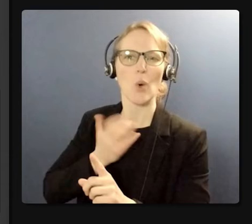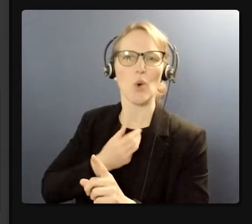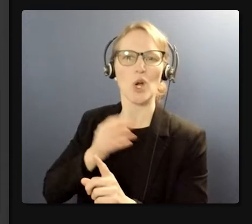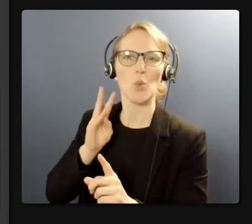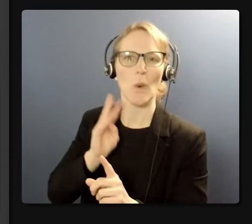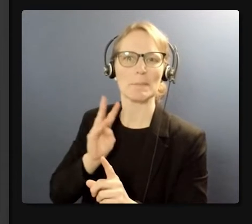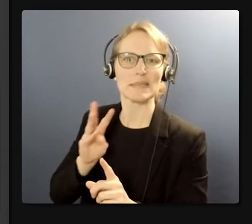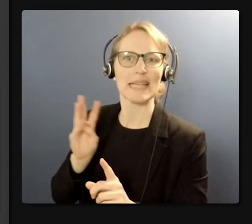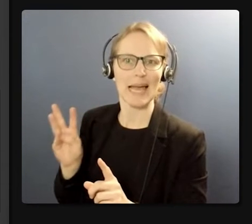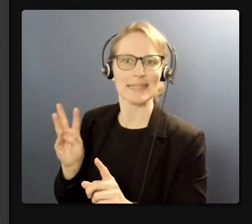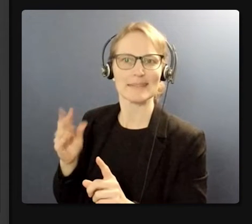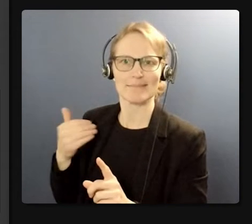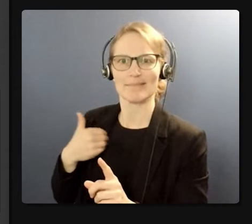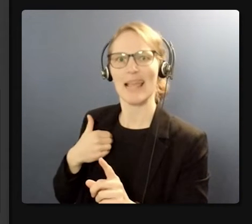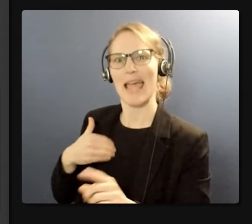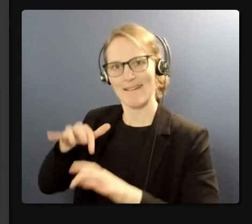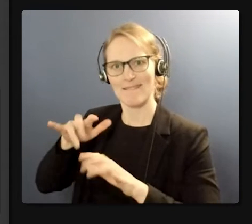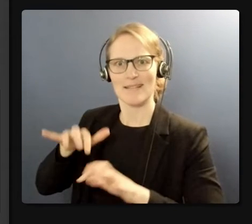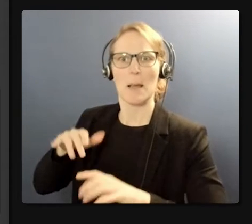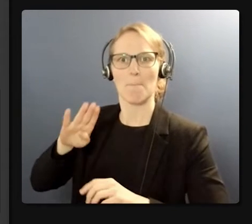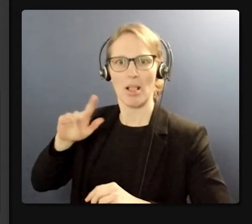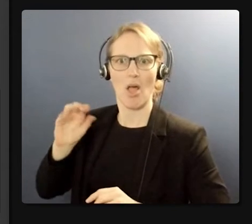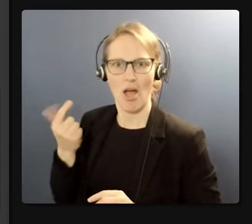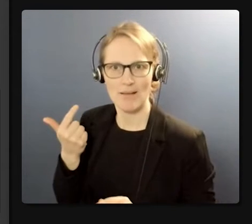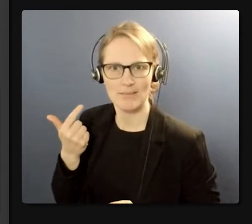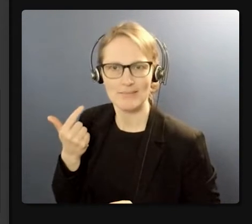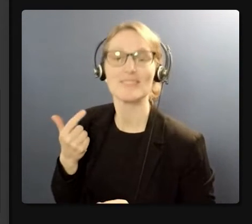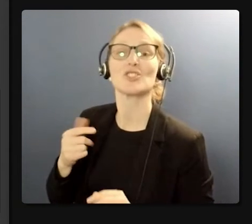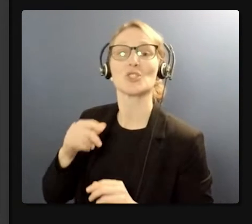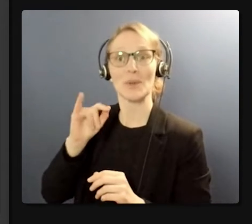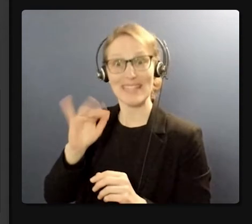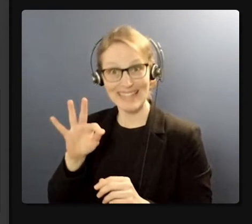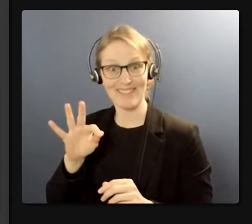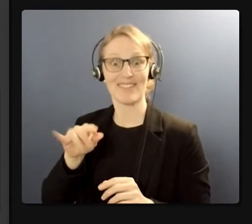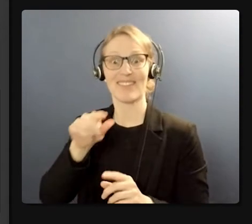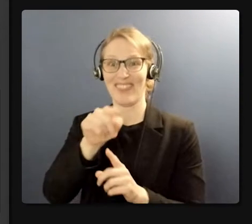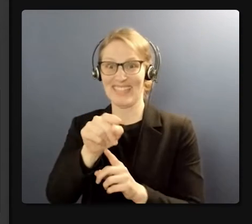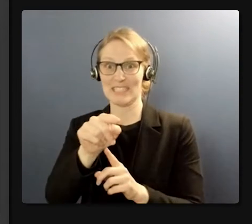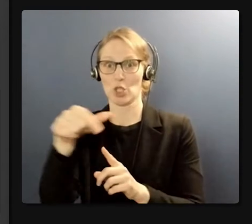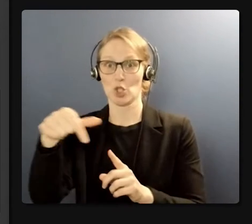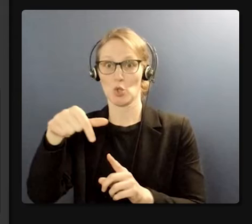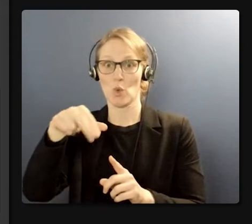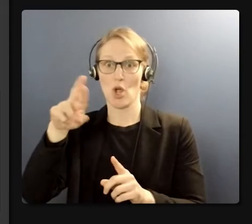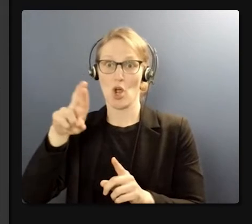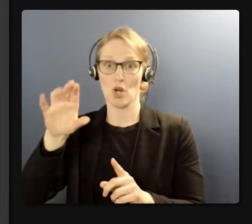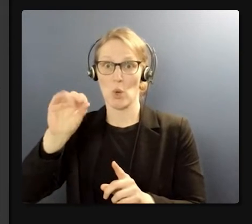where if you scan this QR code, you get transferred to that.